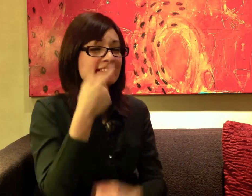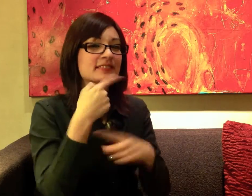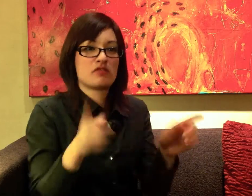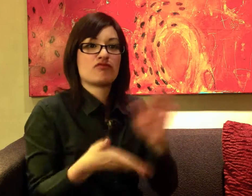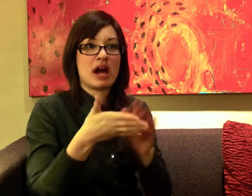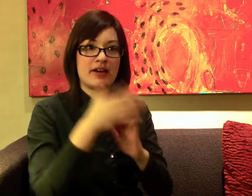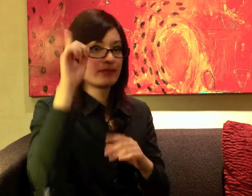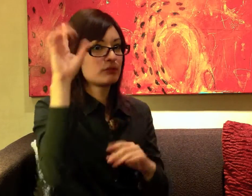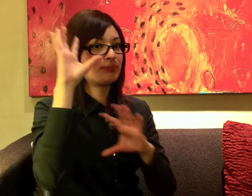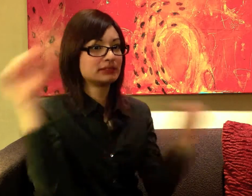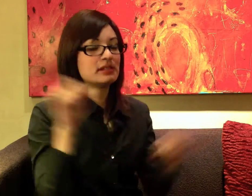he recently announced he was going to run for President.